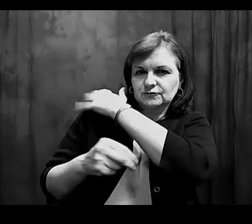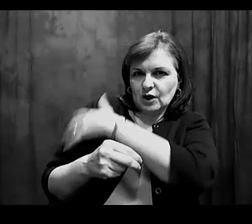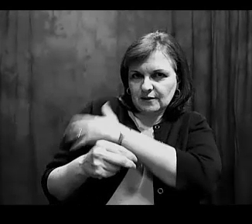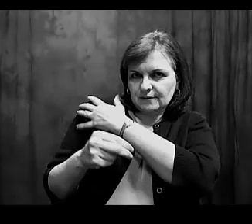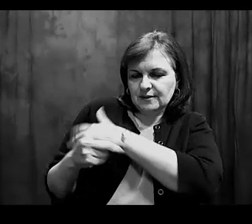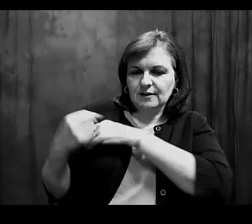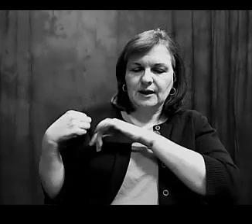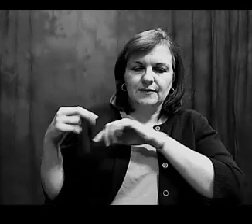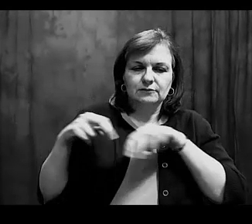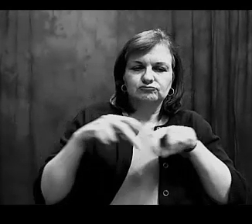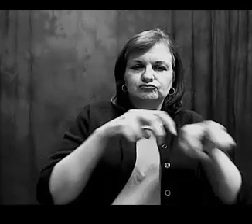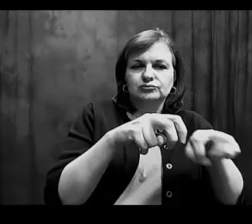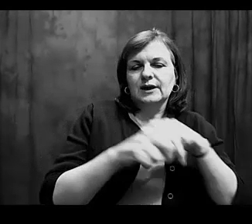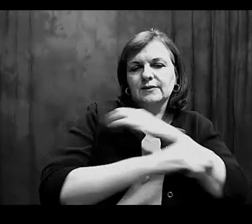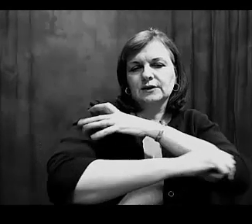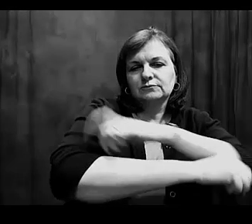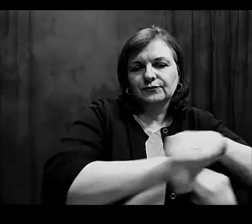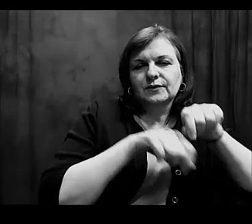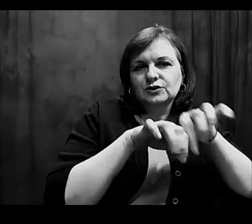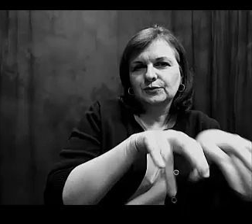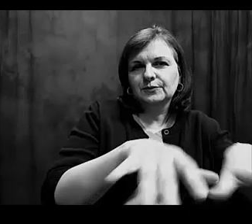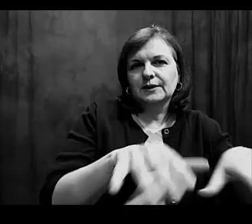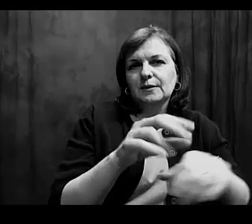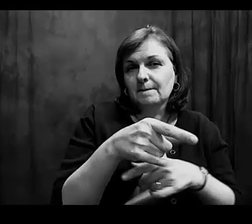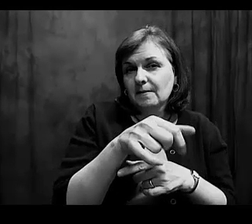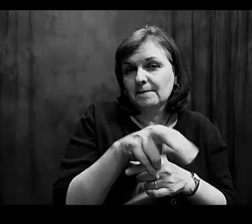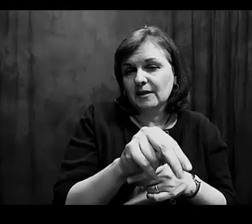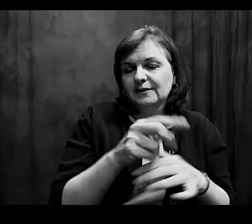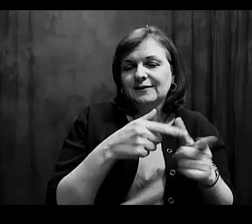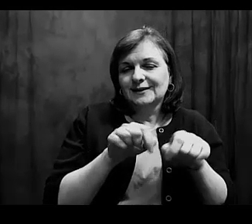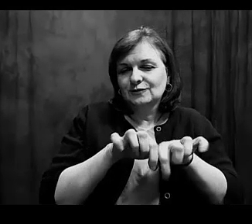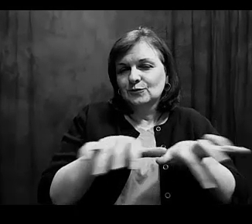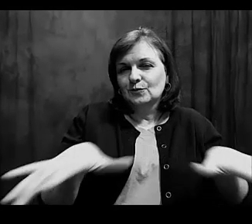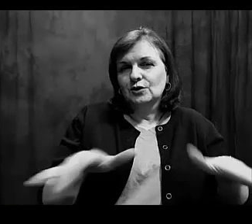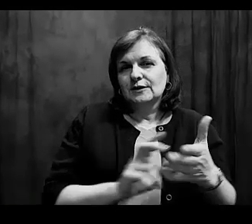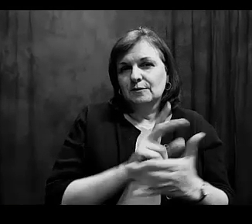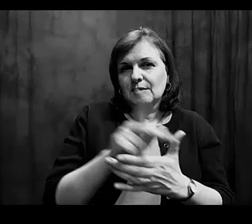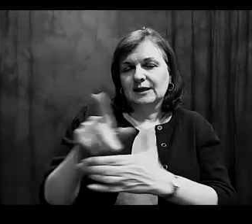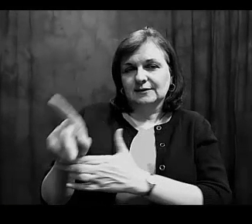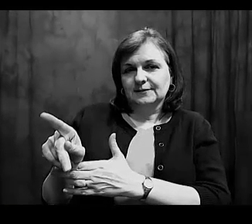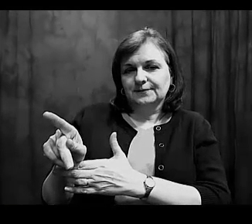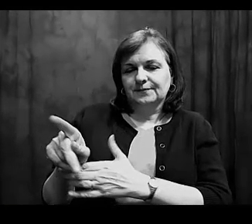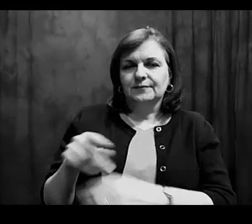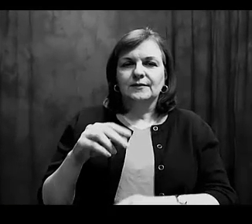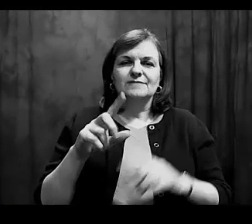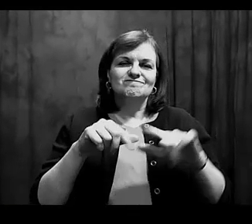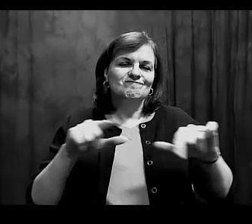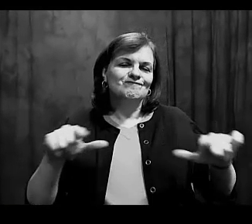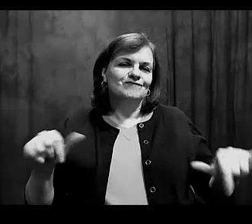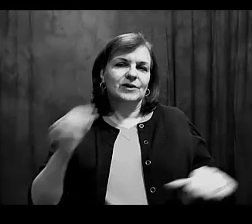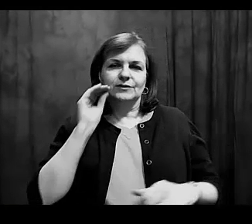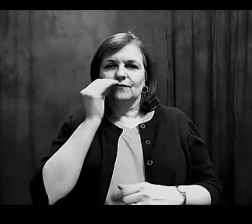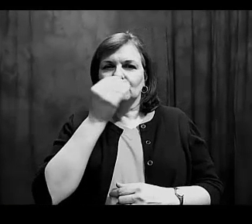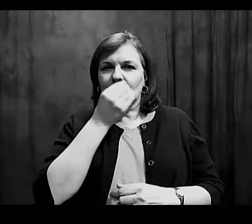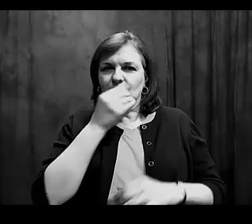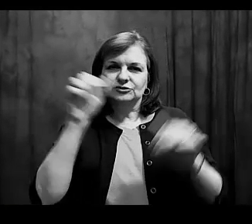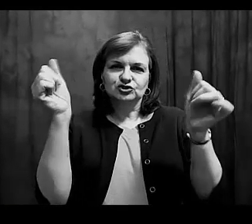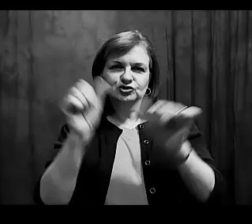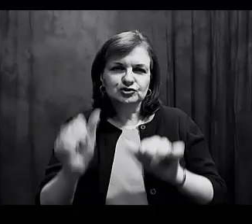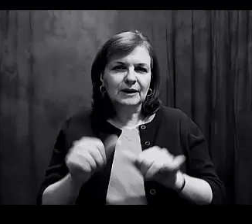disbursing the plants further now these flowers of course will come in all kinds of shapes and sizes